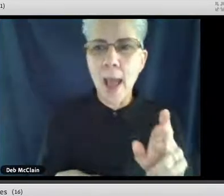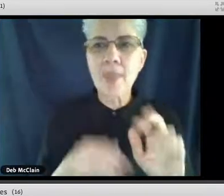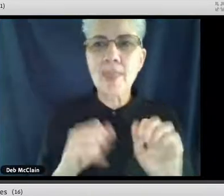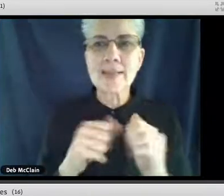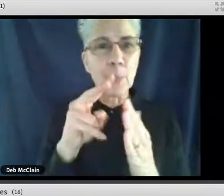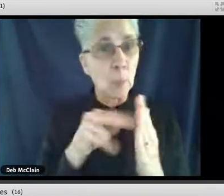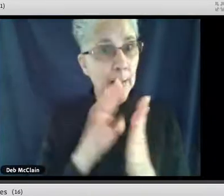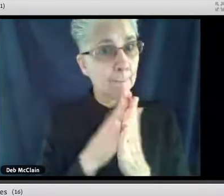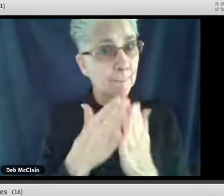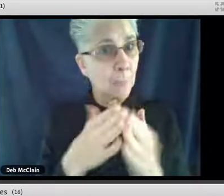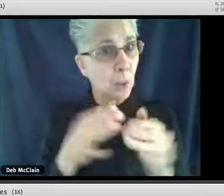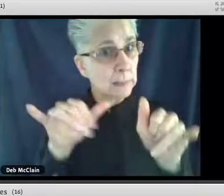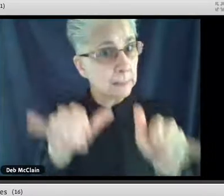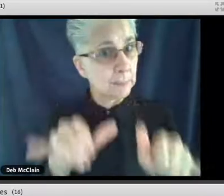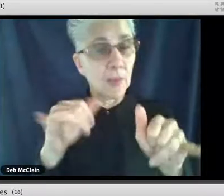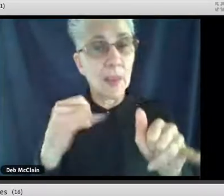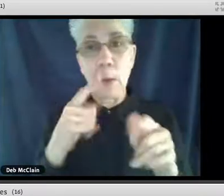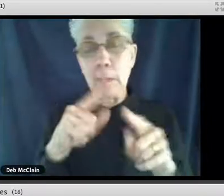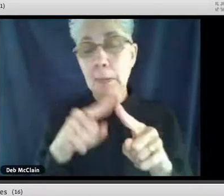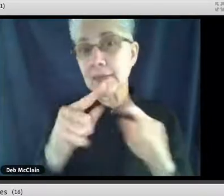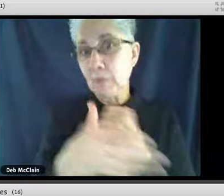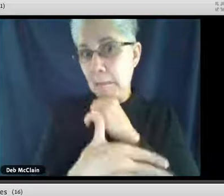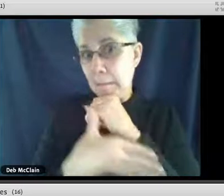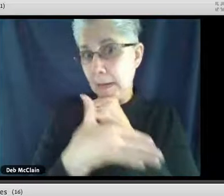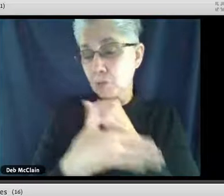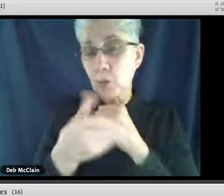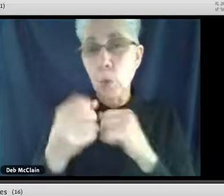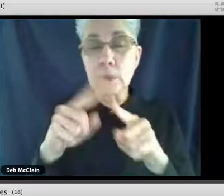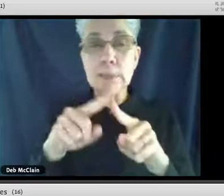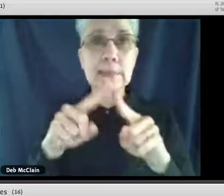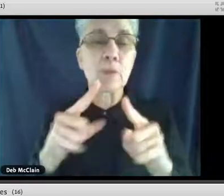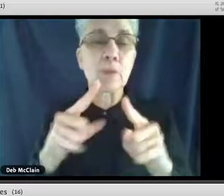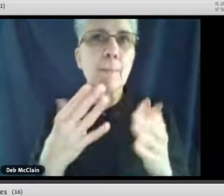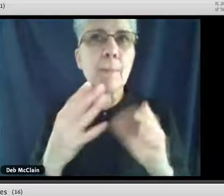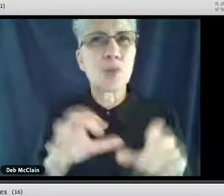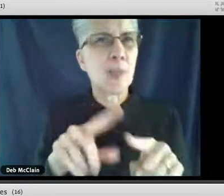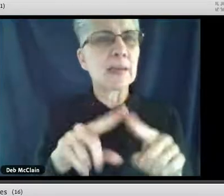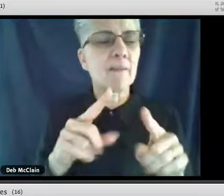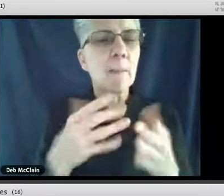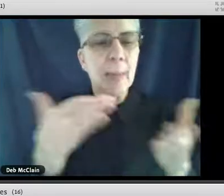If we were in a different country or a different... We might do that differently, but in the US,